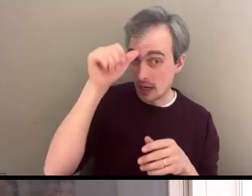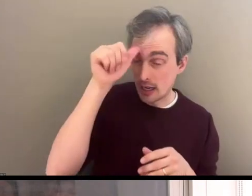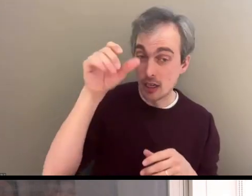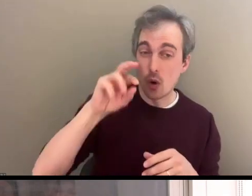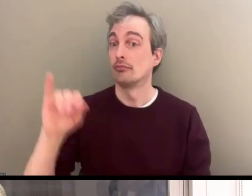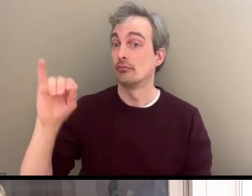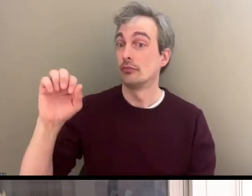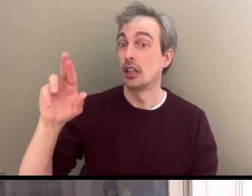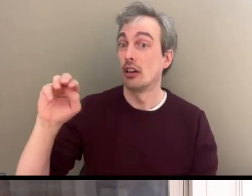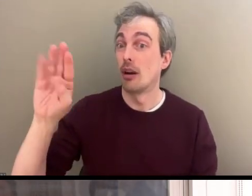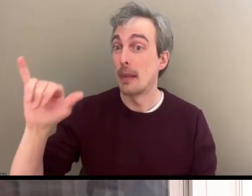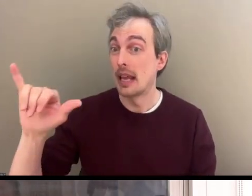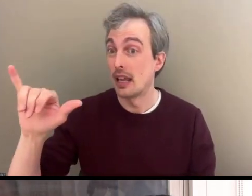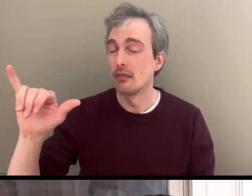Okay. Thanks Jeremy for a great talk.